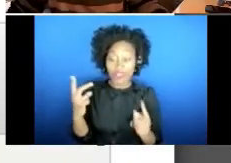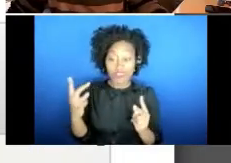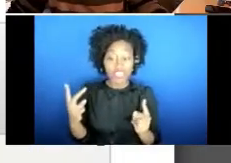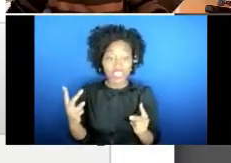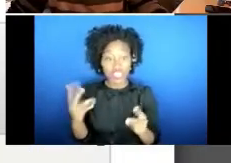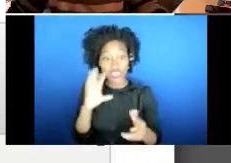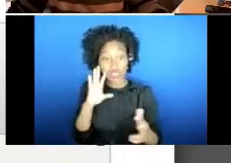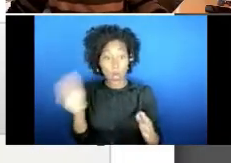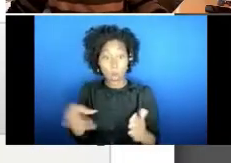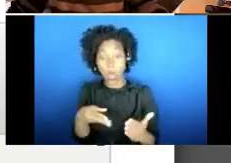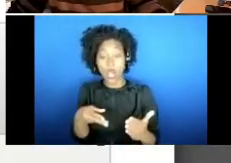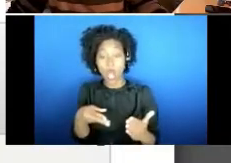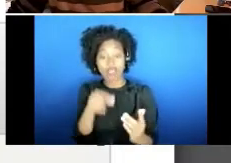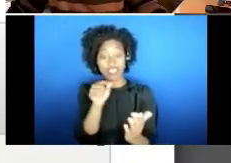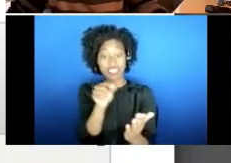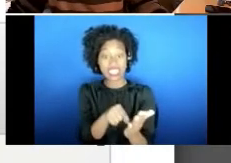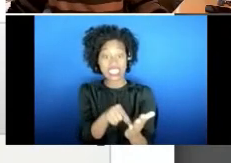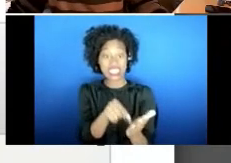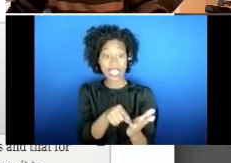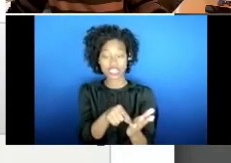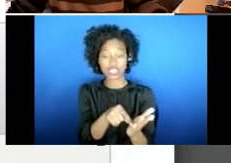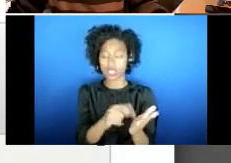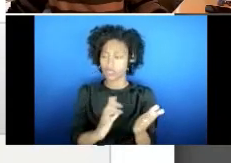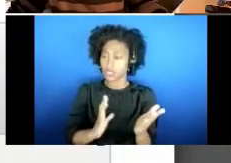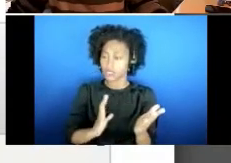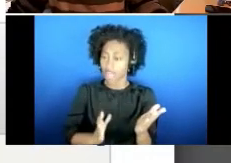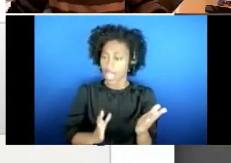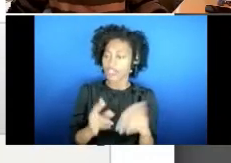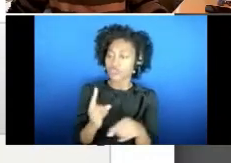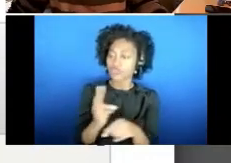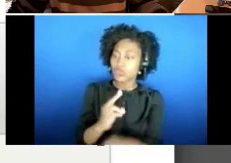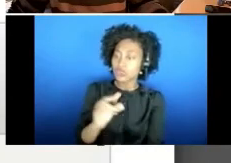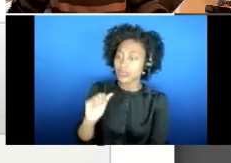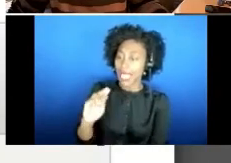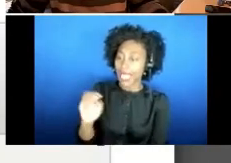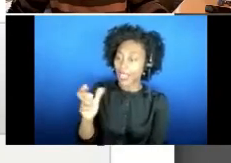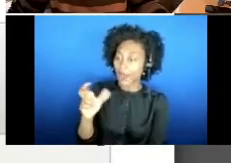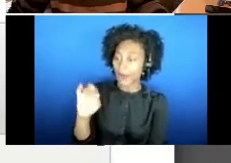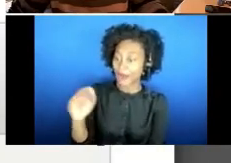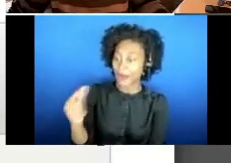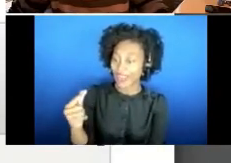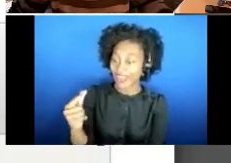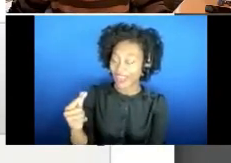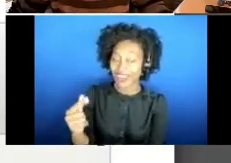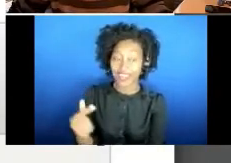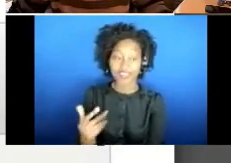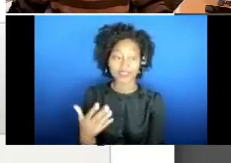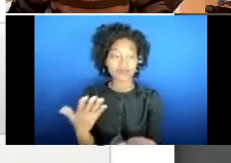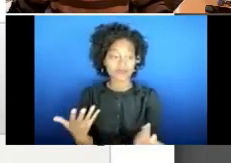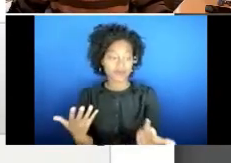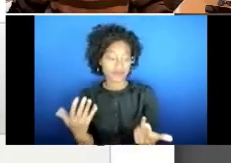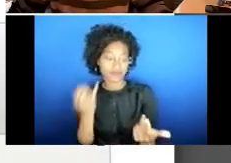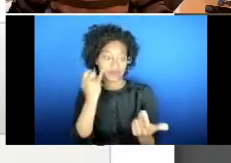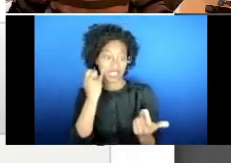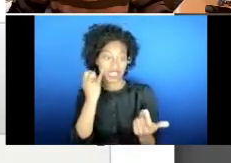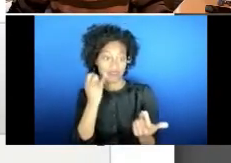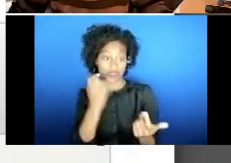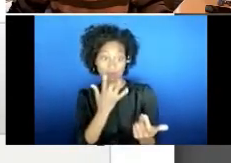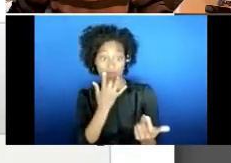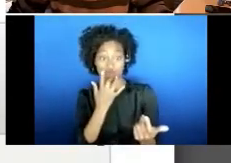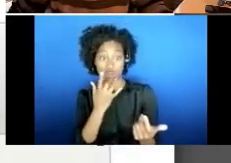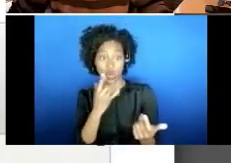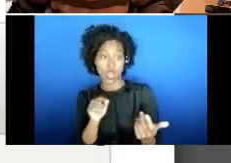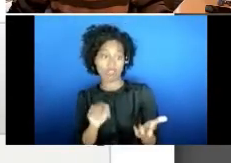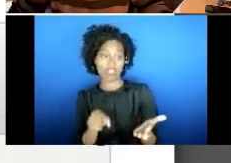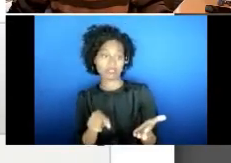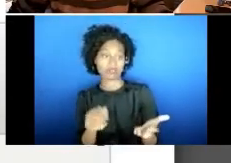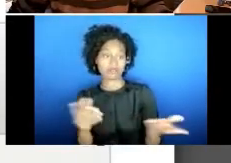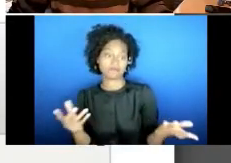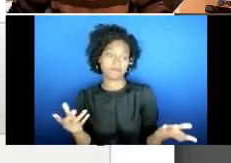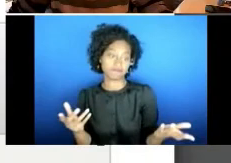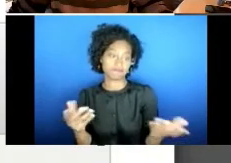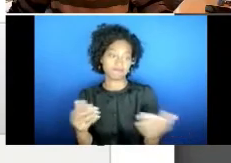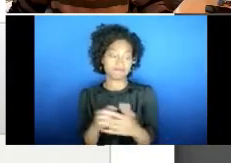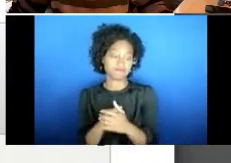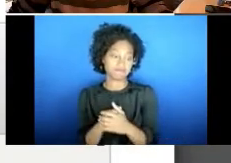you use that anchoring. For example if you want your visitors to go to- go directly to